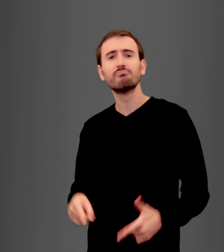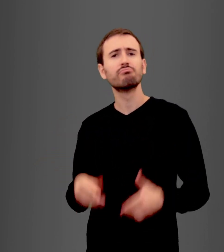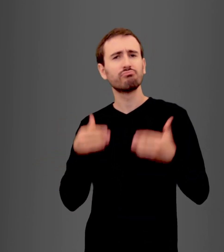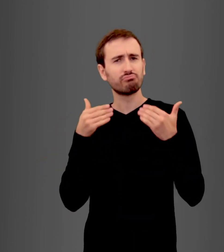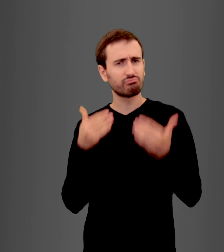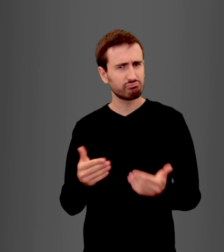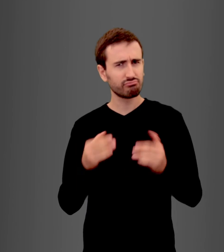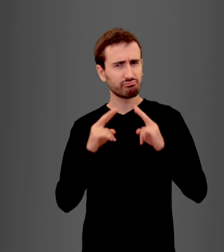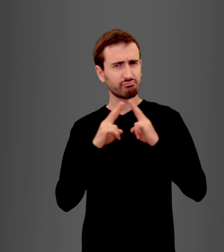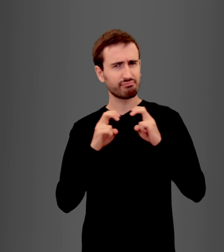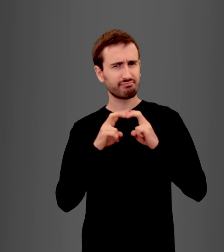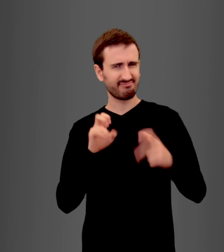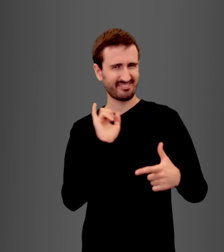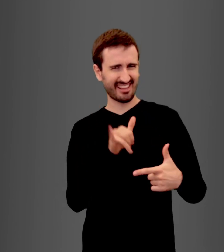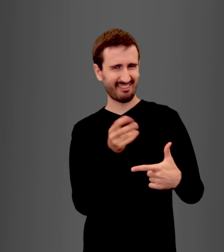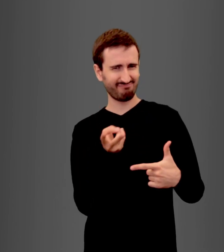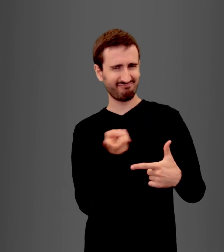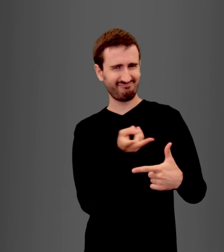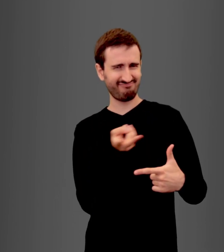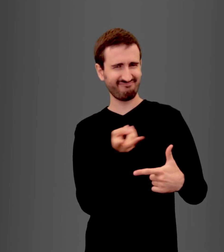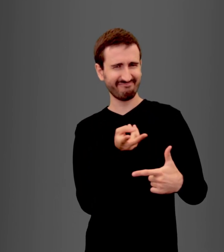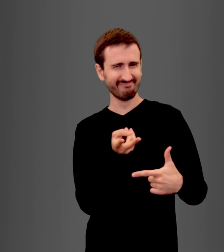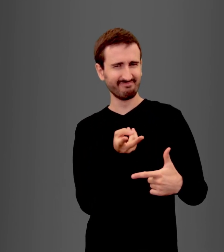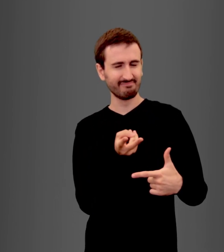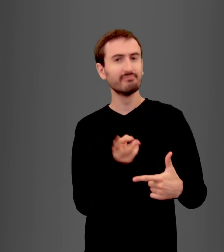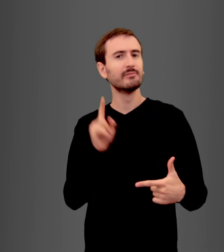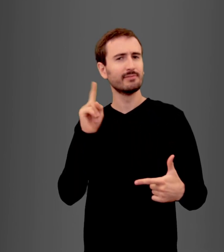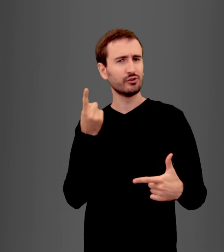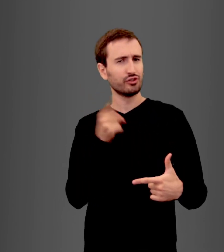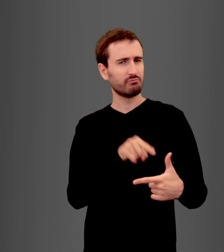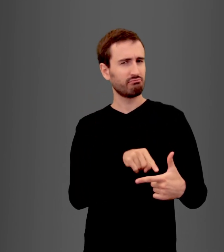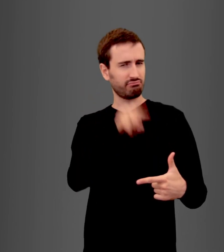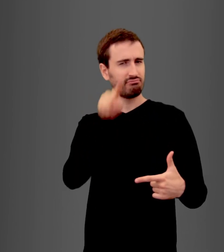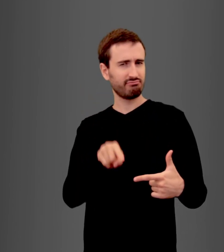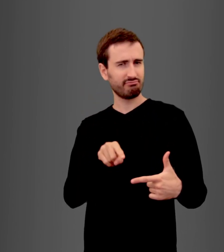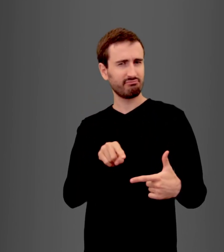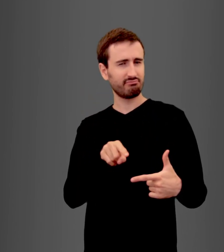We can look at both features in more detail, starting with the sharp peak.